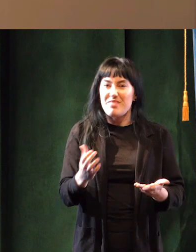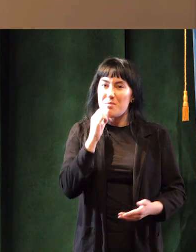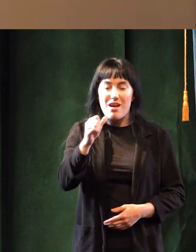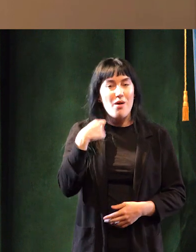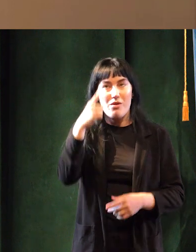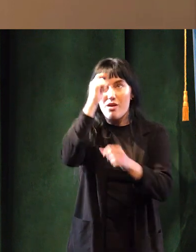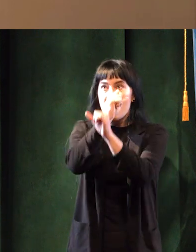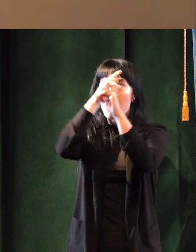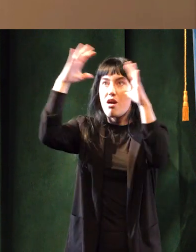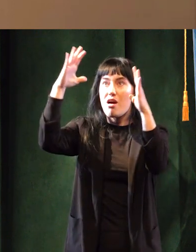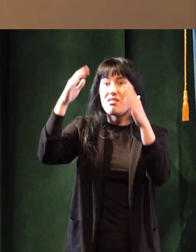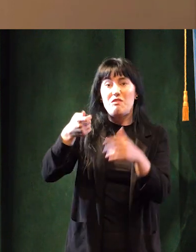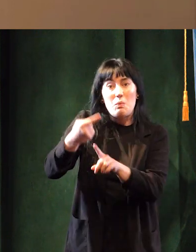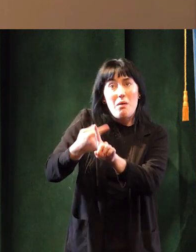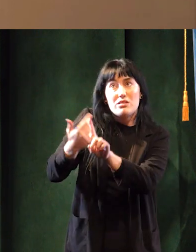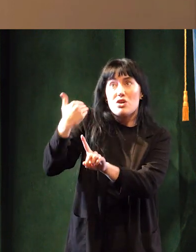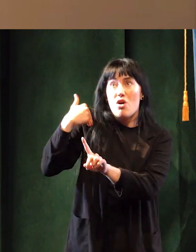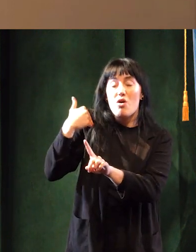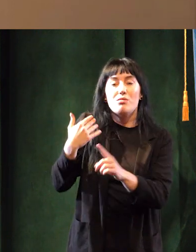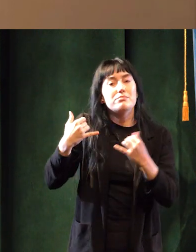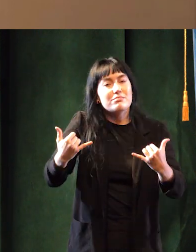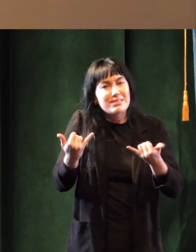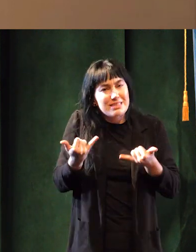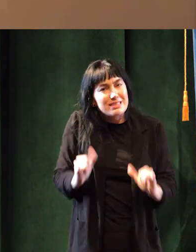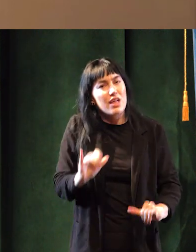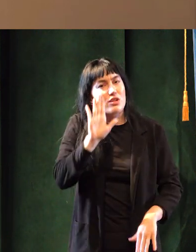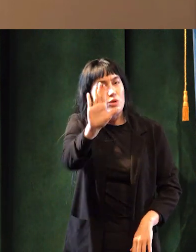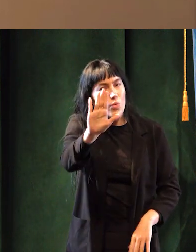not be what you pictured even a few months ago but today is still your day